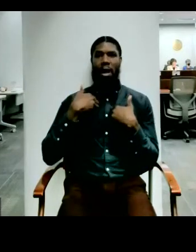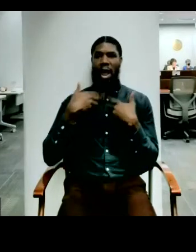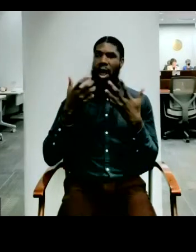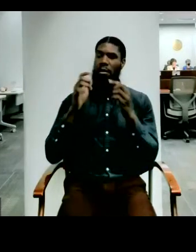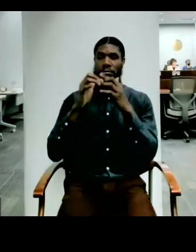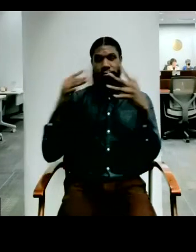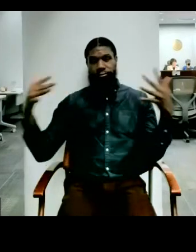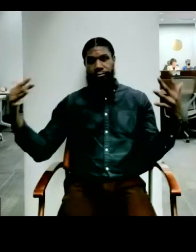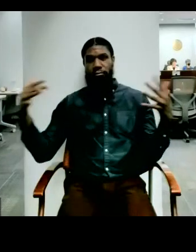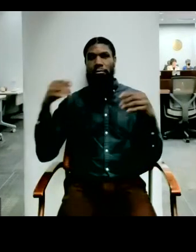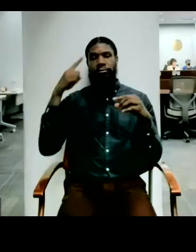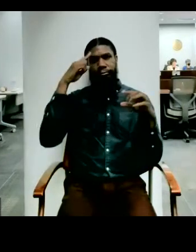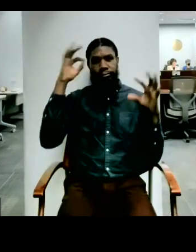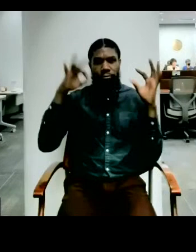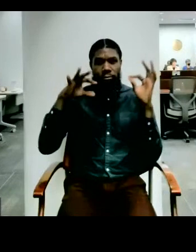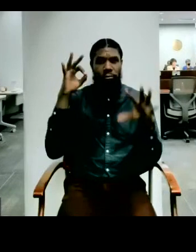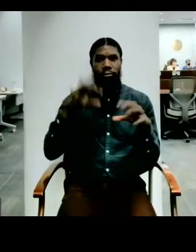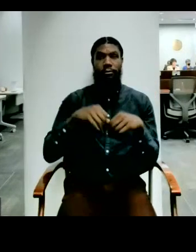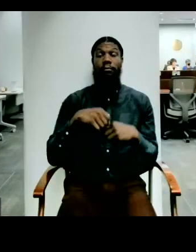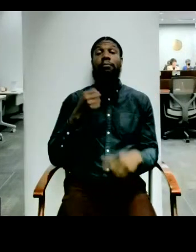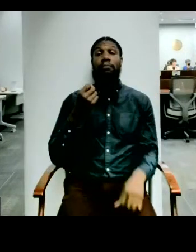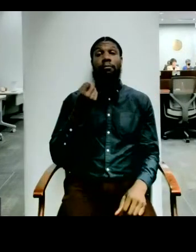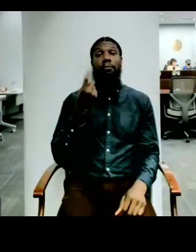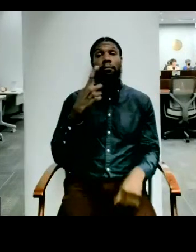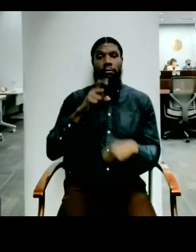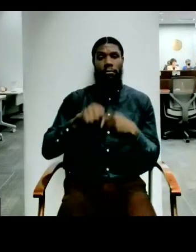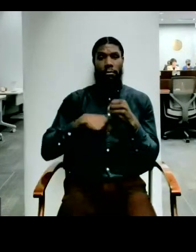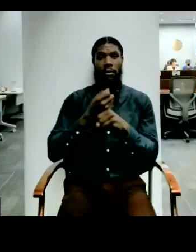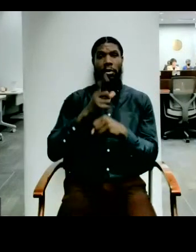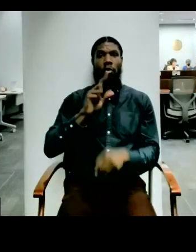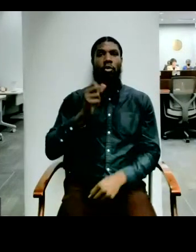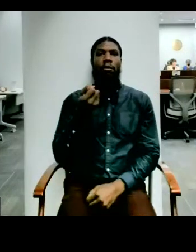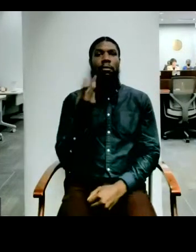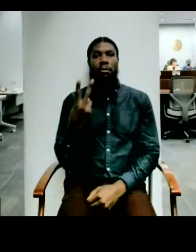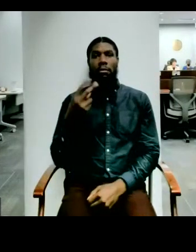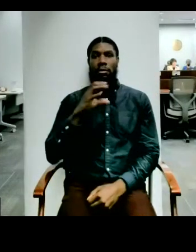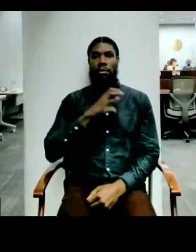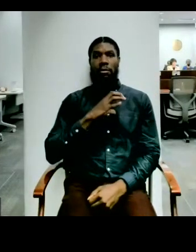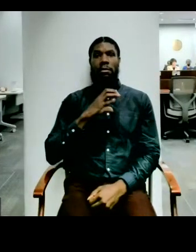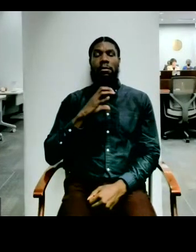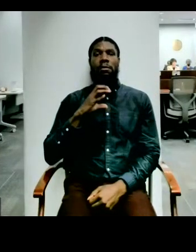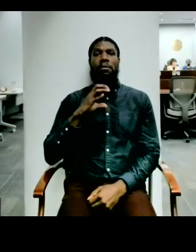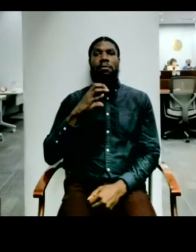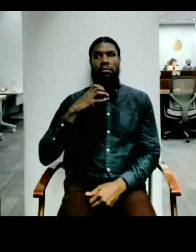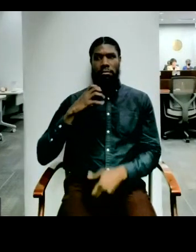Um, in 2012 Jackie Berrien, then Chair Berrien made the